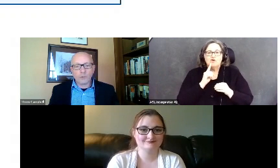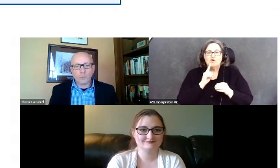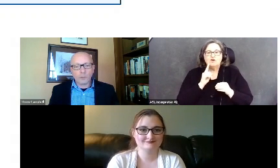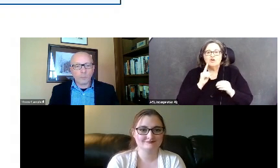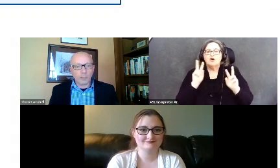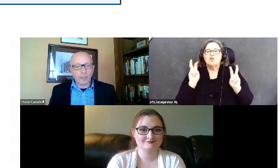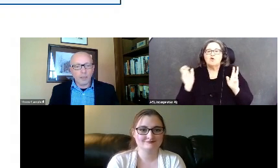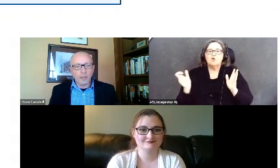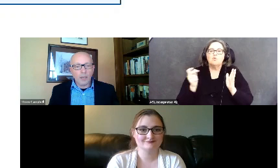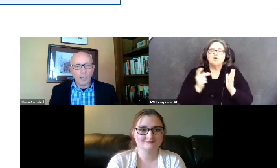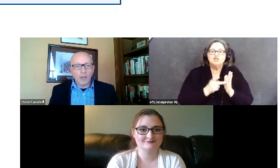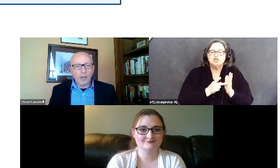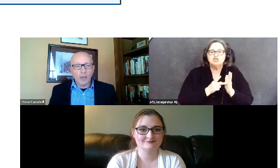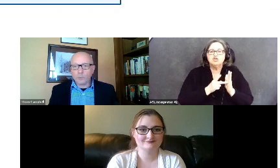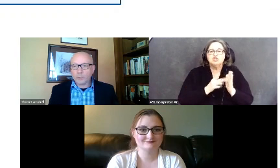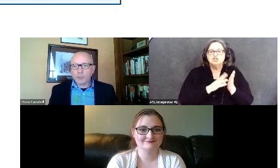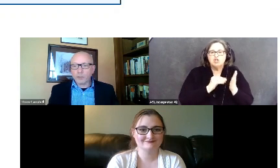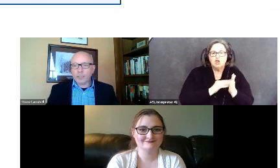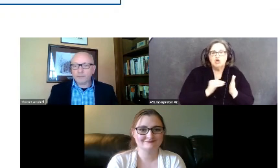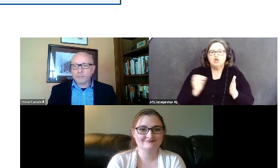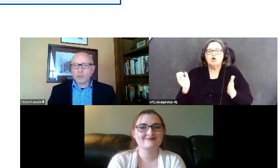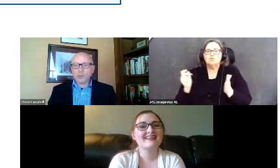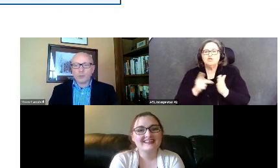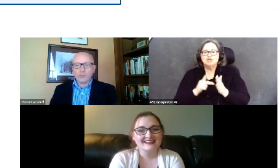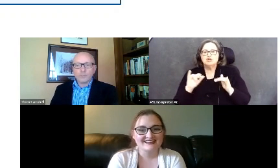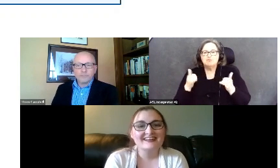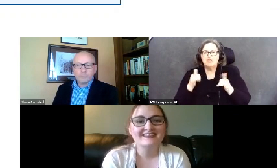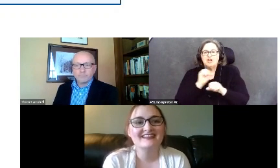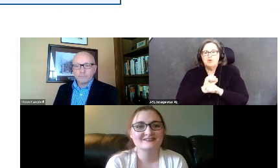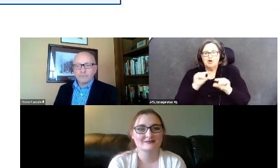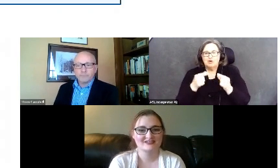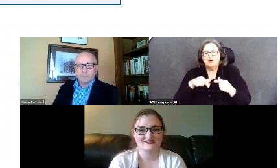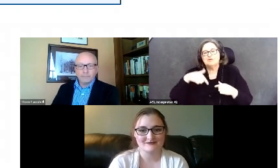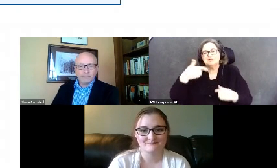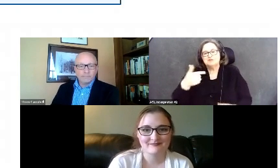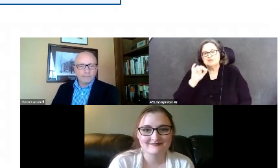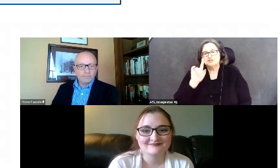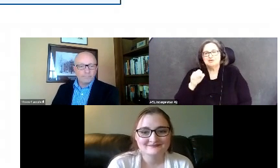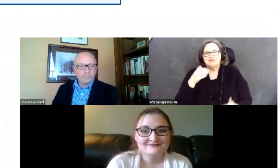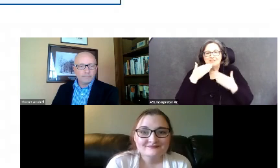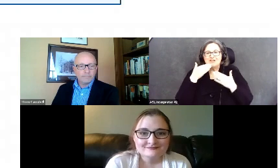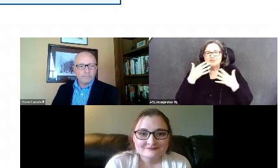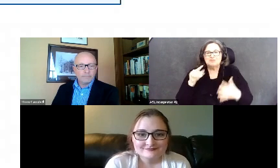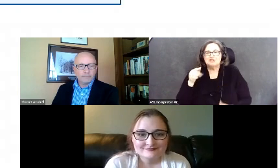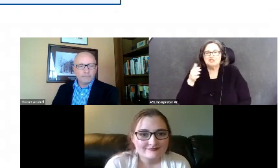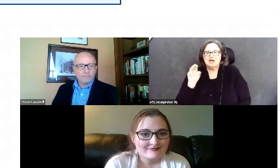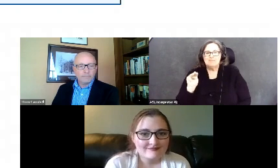Return to Play, work group. Julie, it's all yours. >>SPEAKER: Thank you so much, Tom.